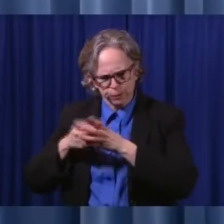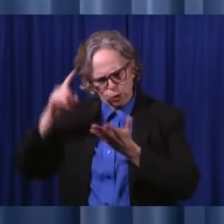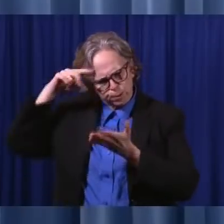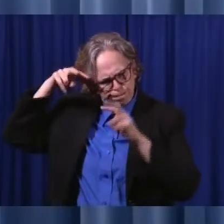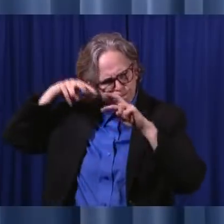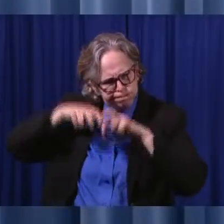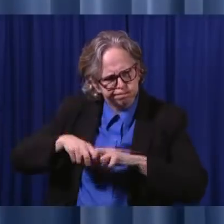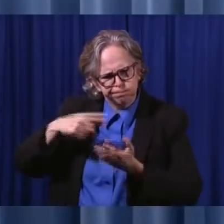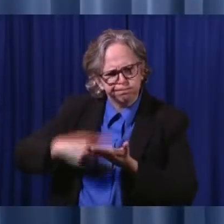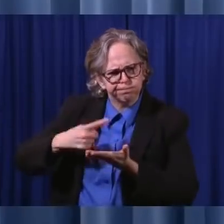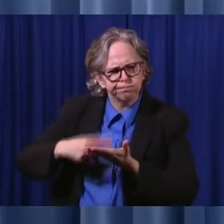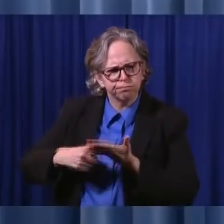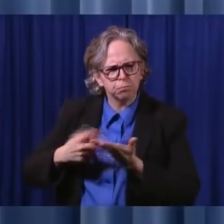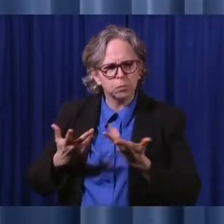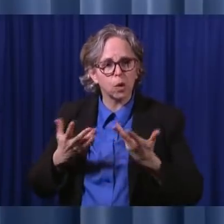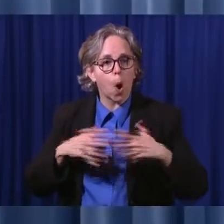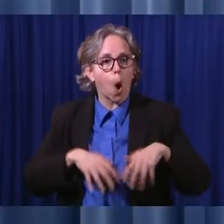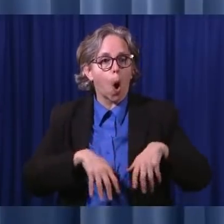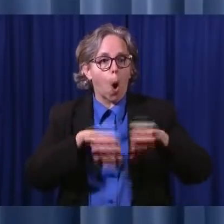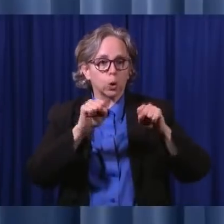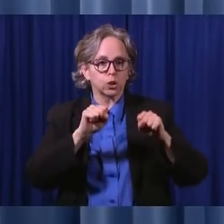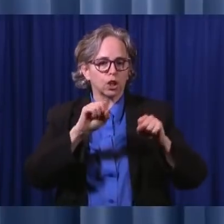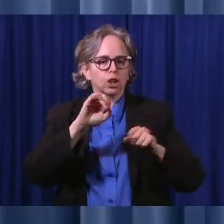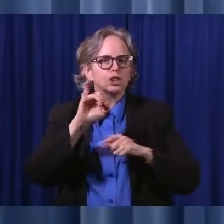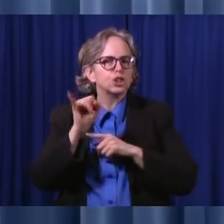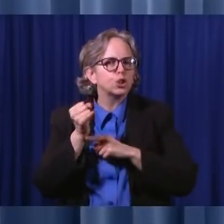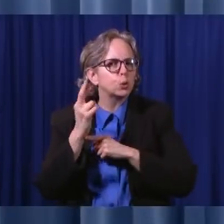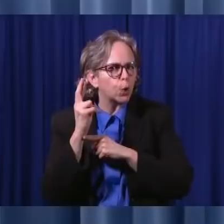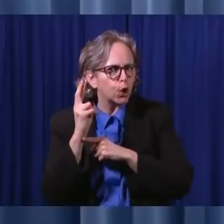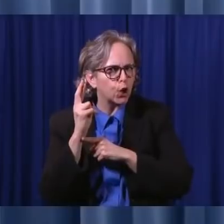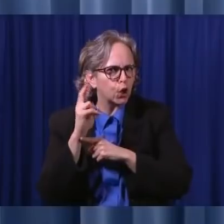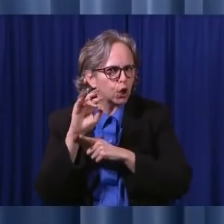HAVE A NUMBER OF THE COUNTY FAIRS AND INDEPENDENT FAIRS IN OHIO WE HAVE A TASK FORCE TO LOOK AT THAT OVER THE SUMMER. I